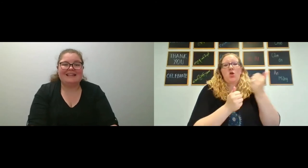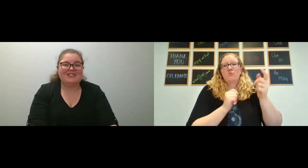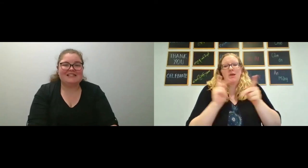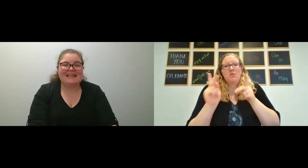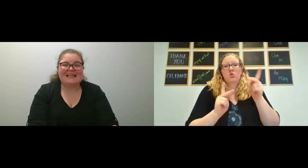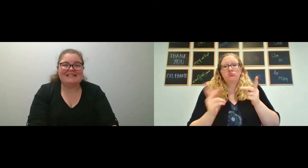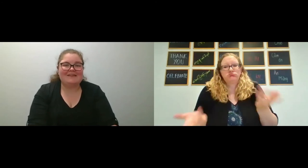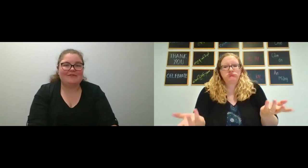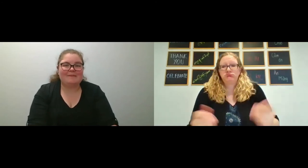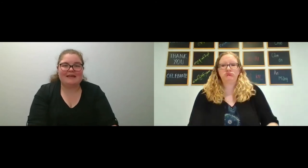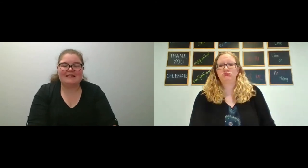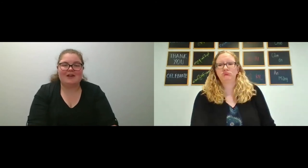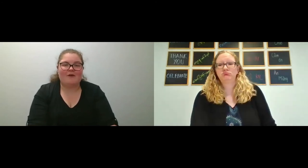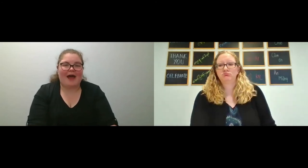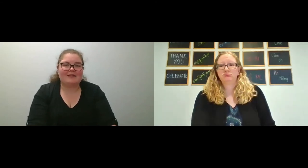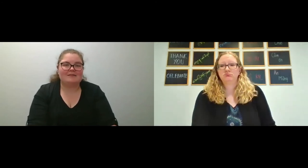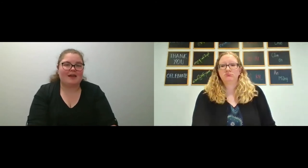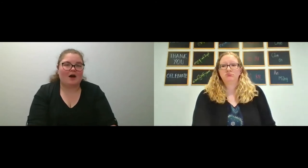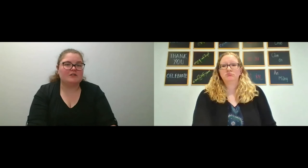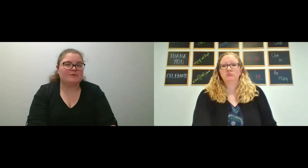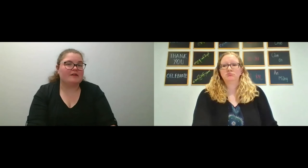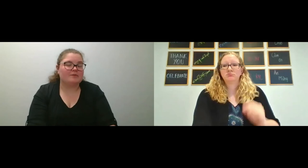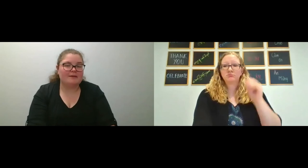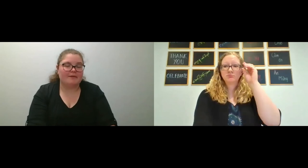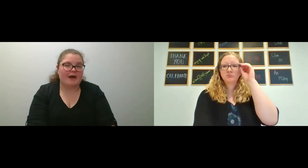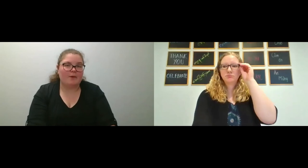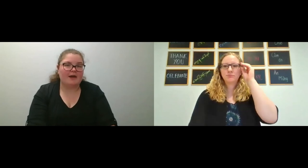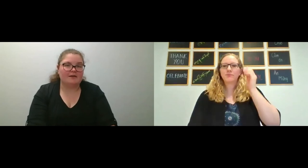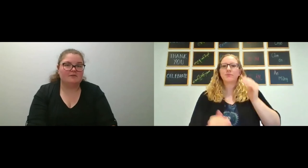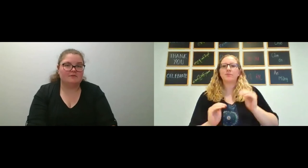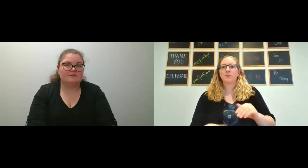It's just easy for me to interact and make calls with other people that way.